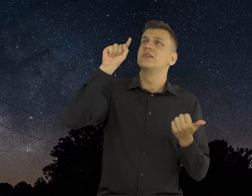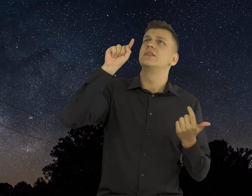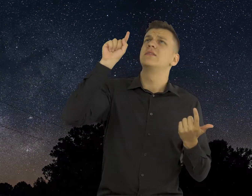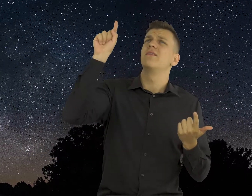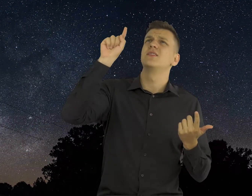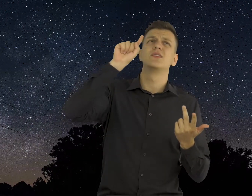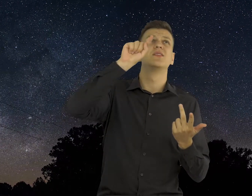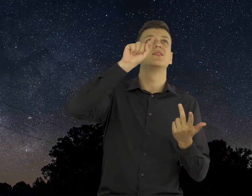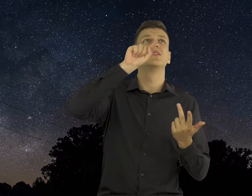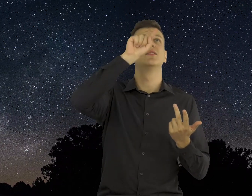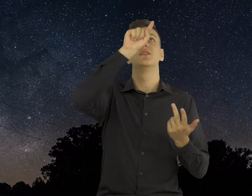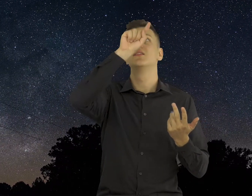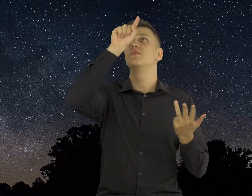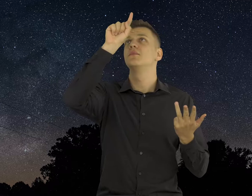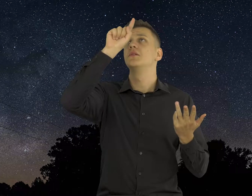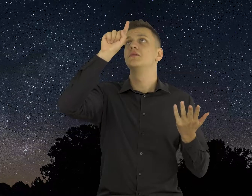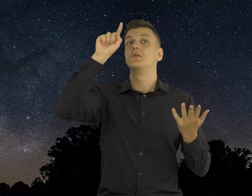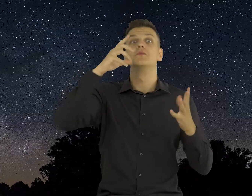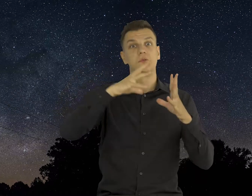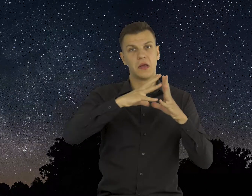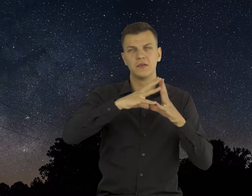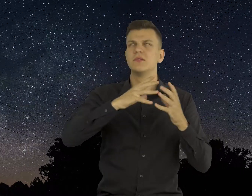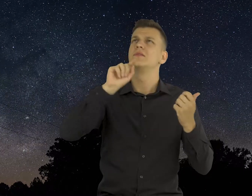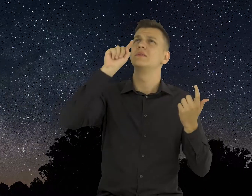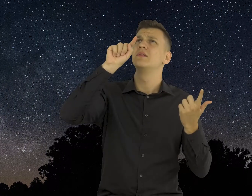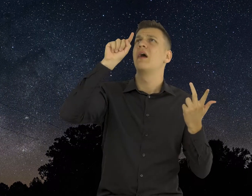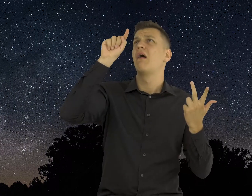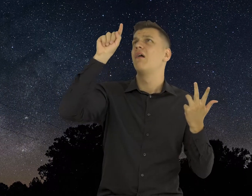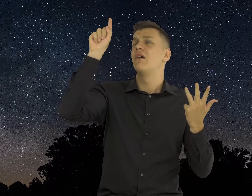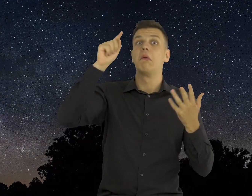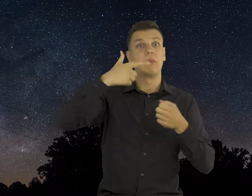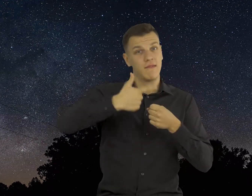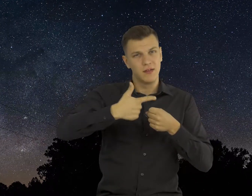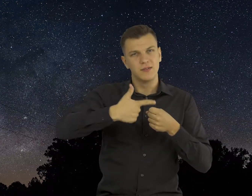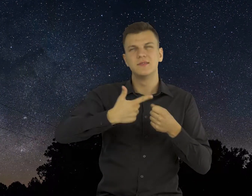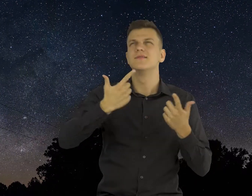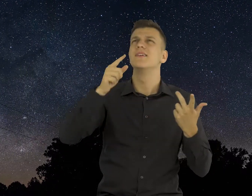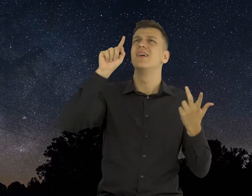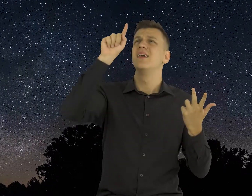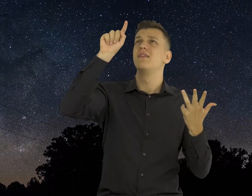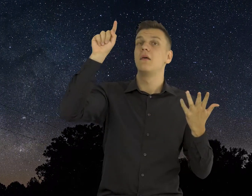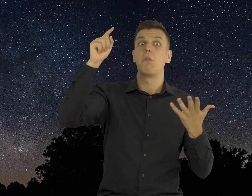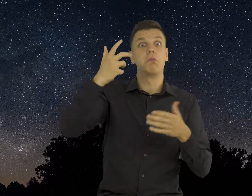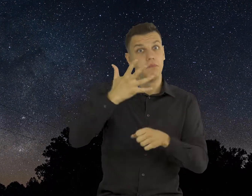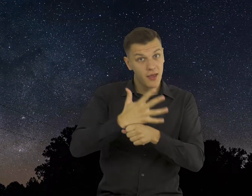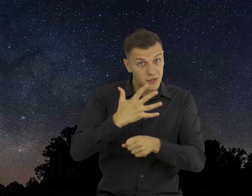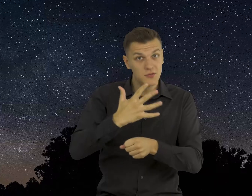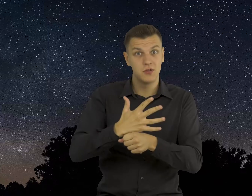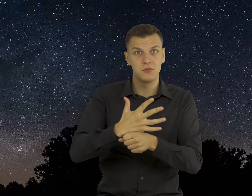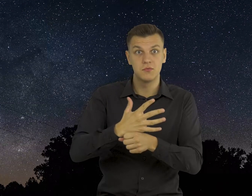You have already counted 10 stars. You keep counting. You already have 20, 50.